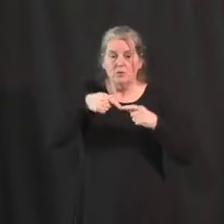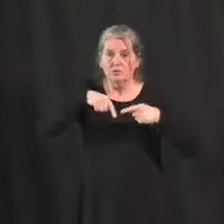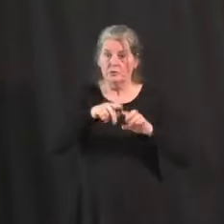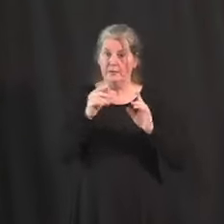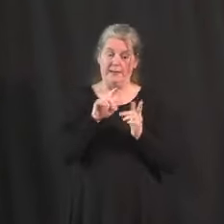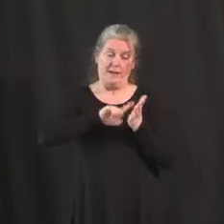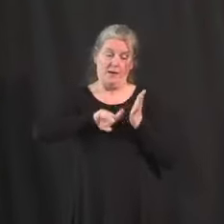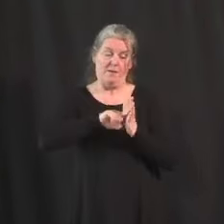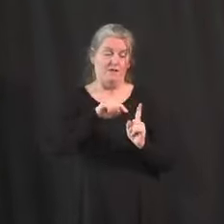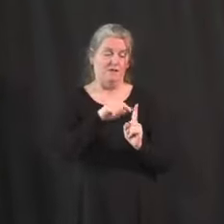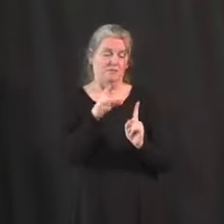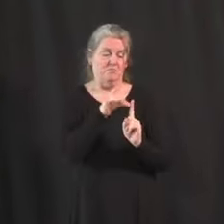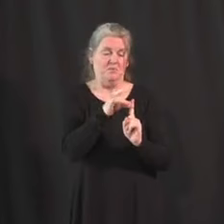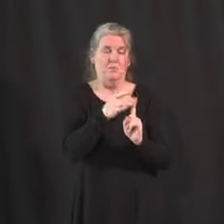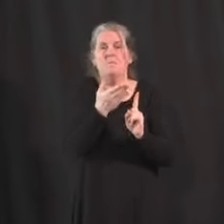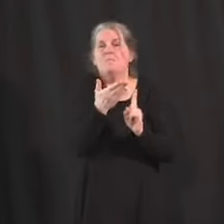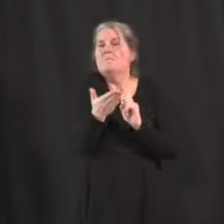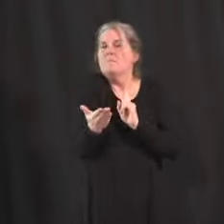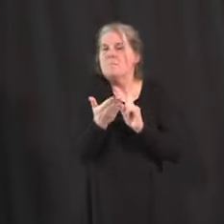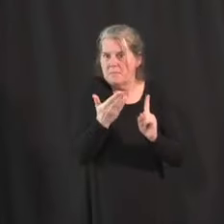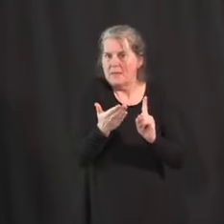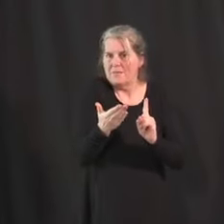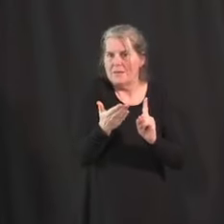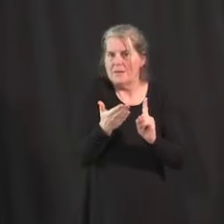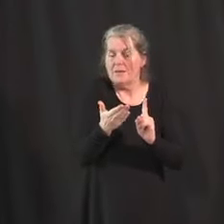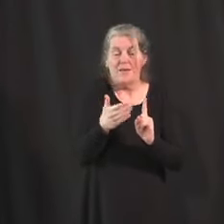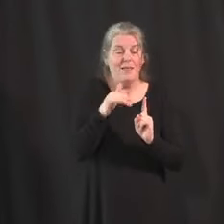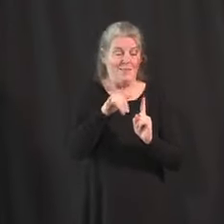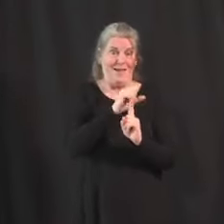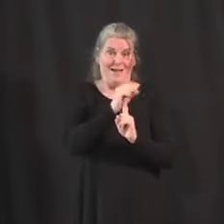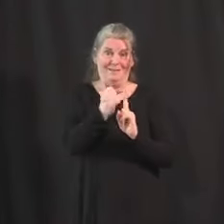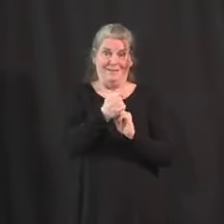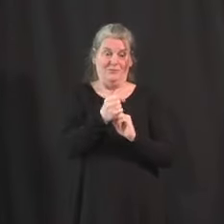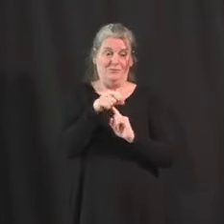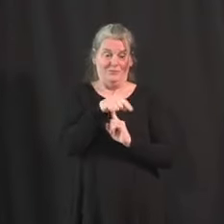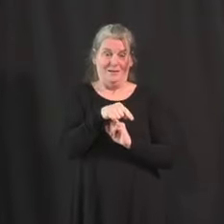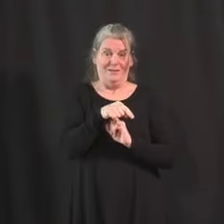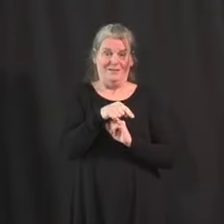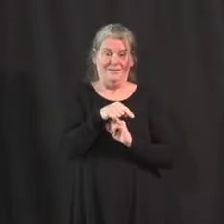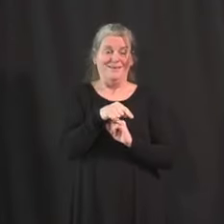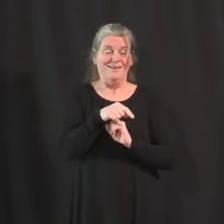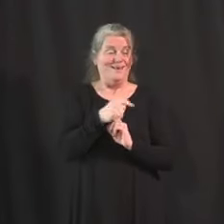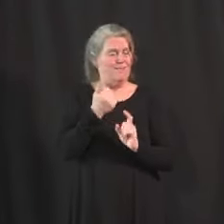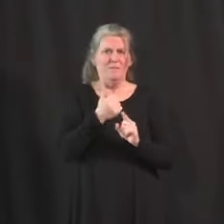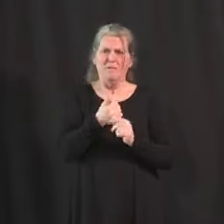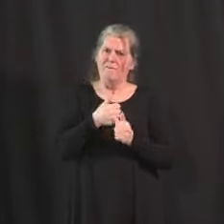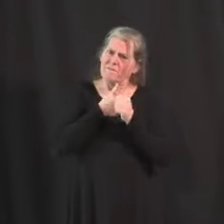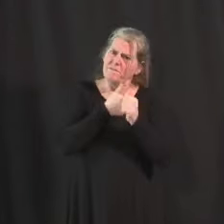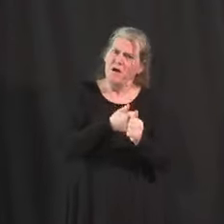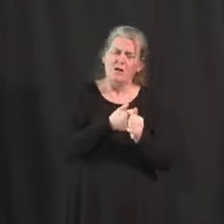THESE ARE CASES THAT WHEN CHARACTERIZED BY PEOPLE FOLLOWING ORDERS AND ADVICE ARE WELL WITHIN OUR SCOPE AND